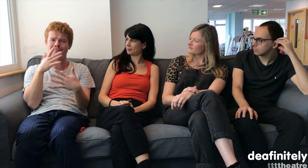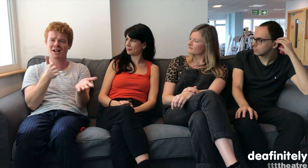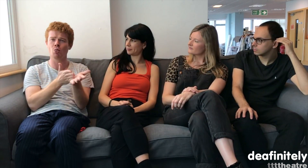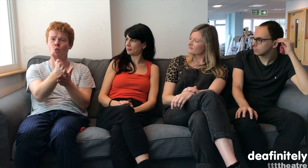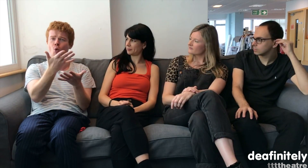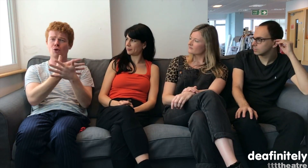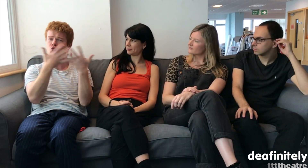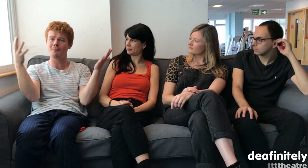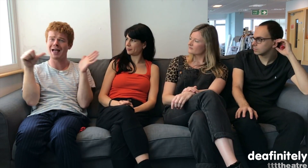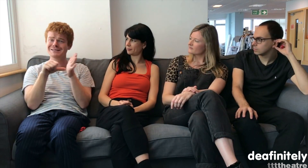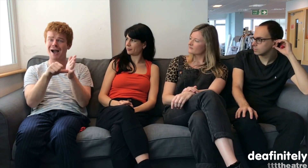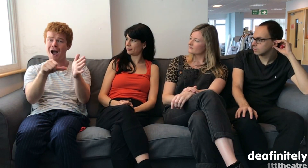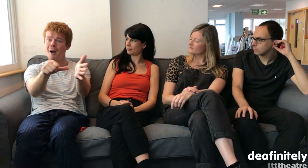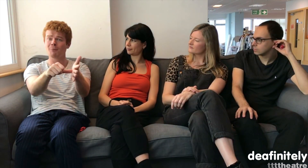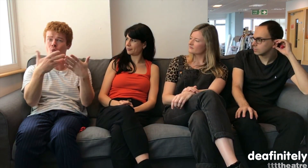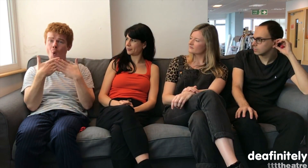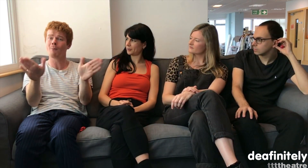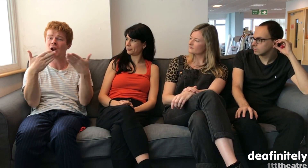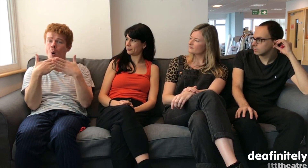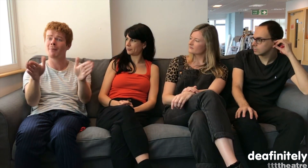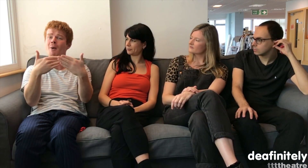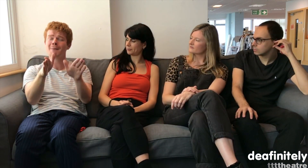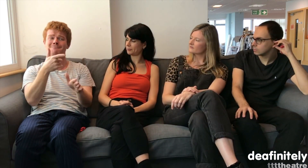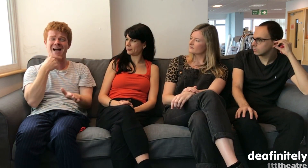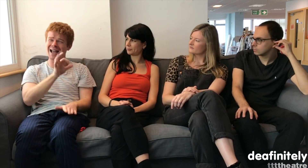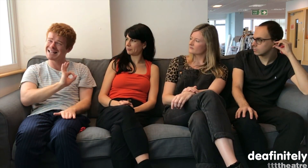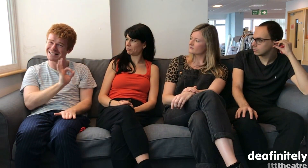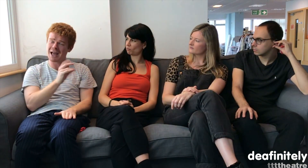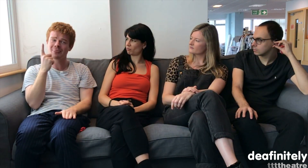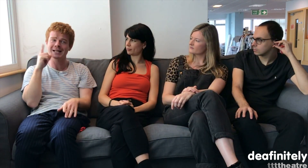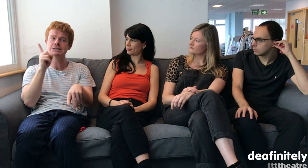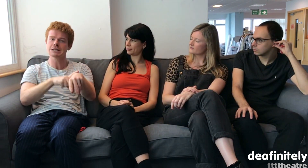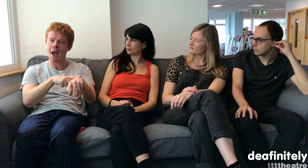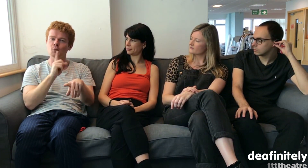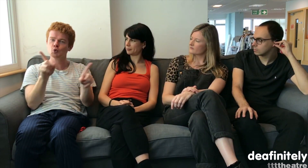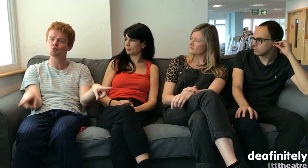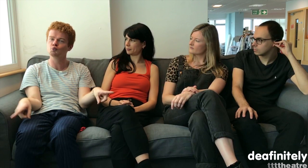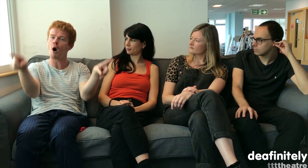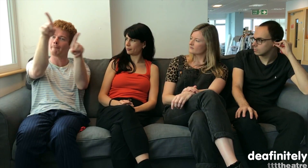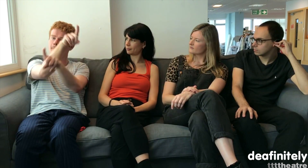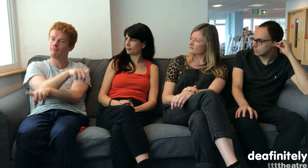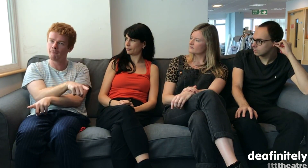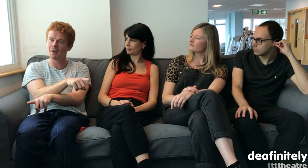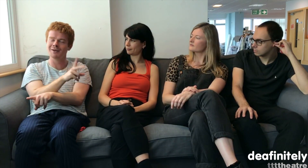think about being even more open as women have had to be because women have